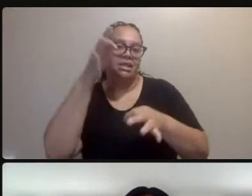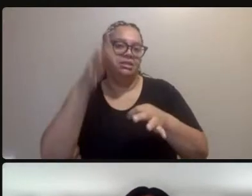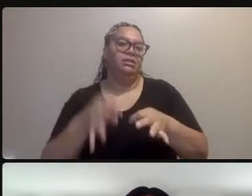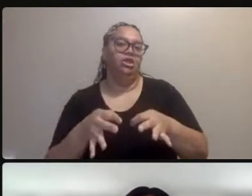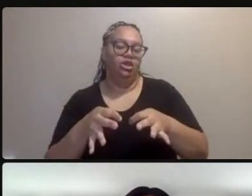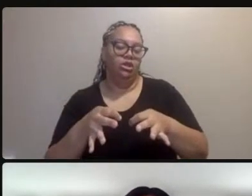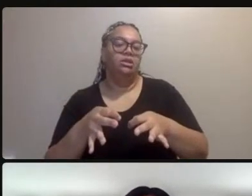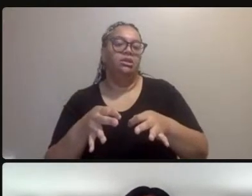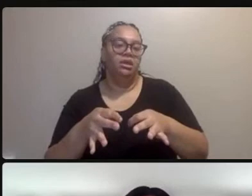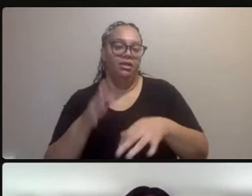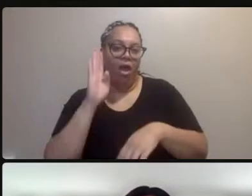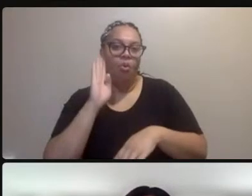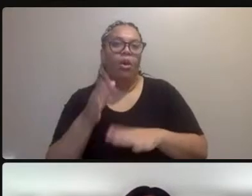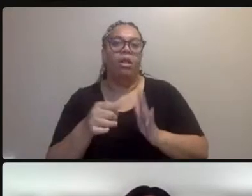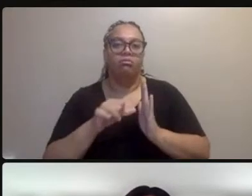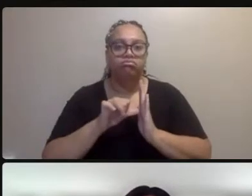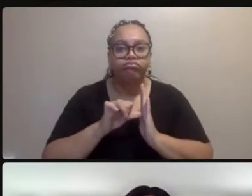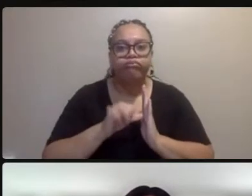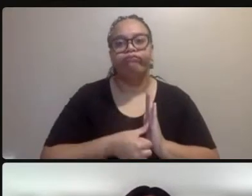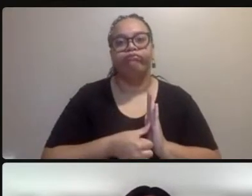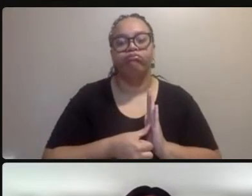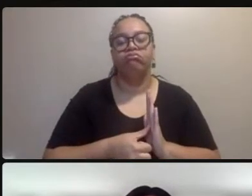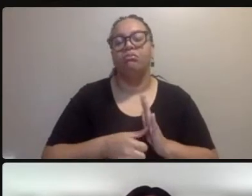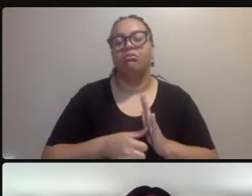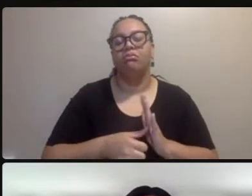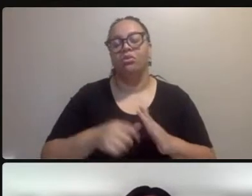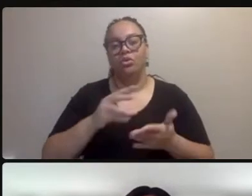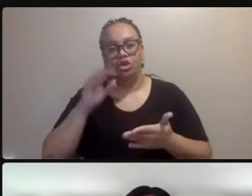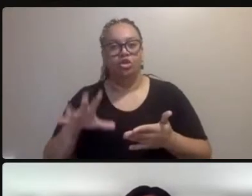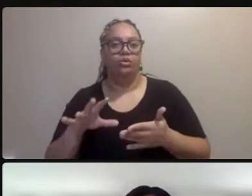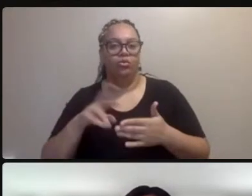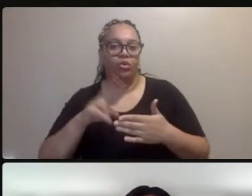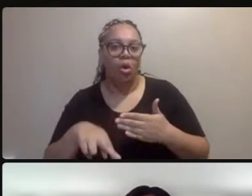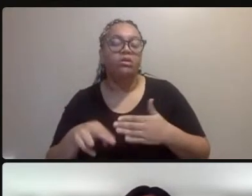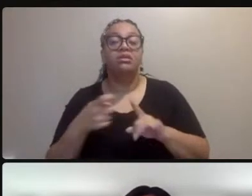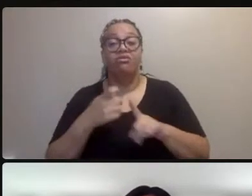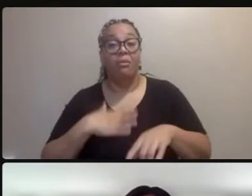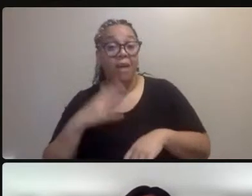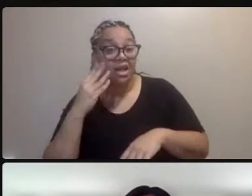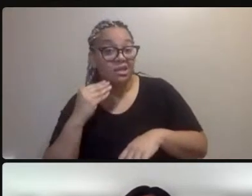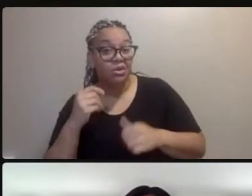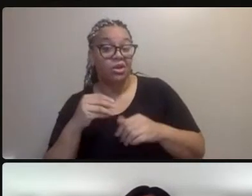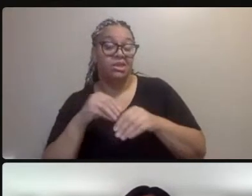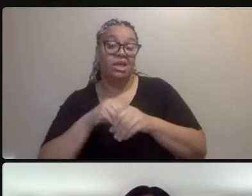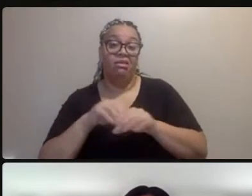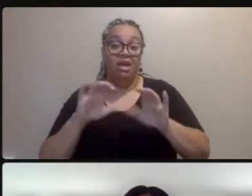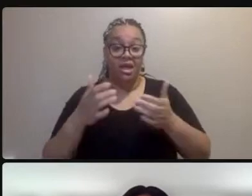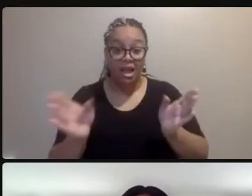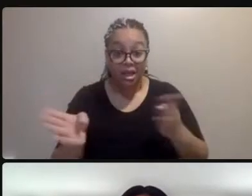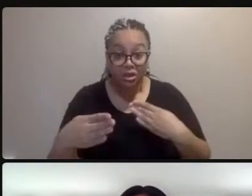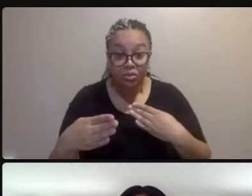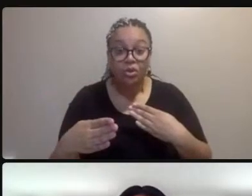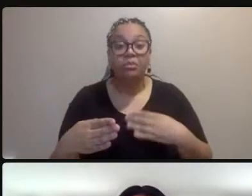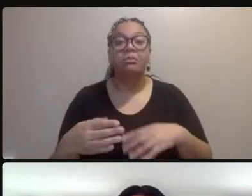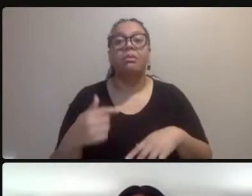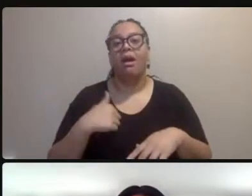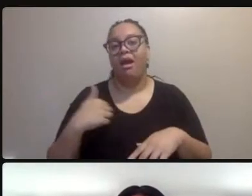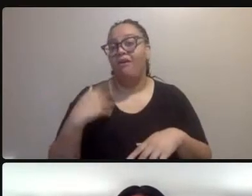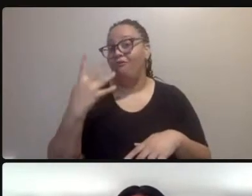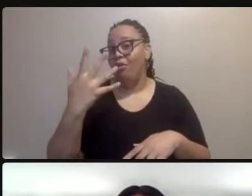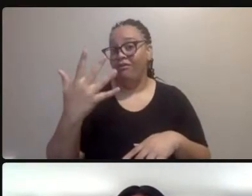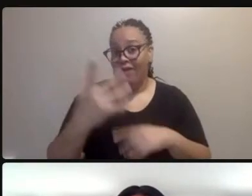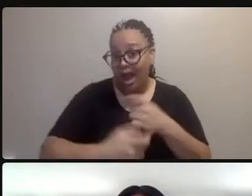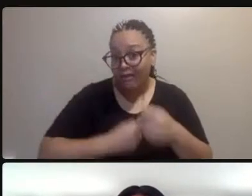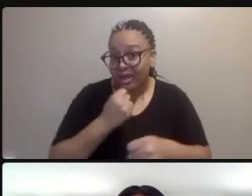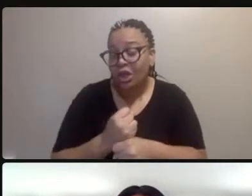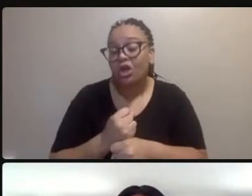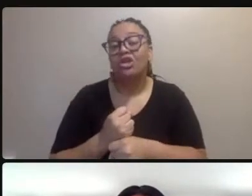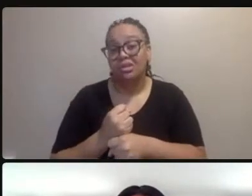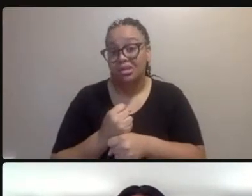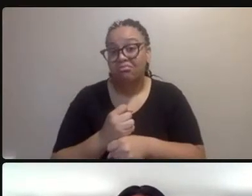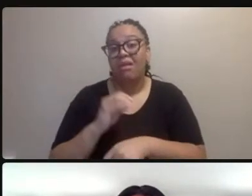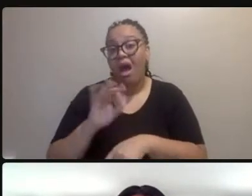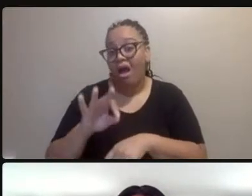THE CONCERNS ARE SO THAT WE CAN